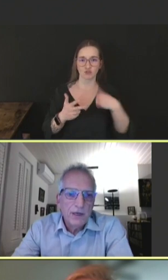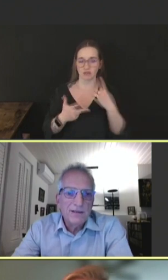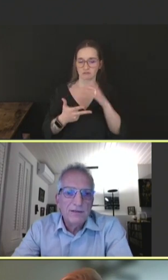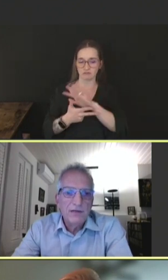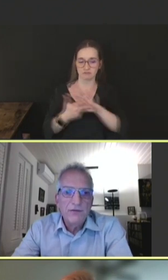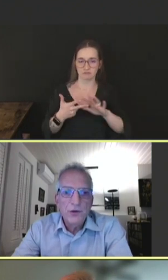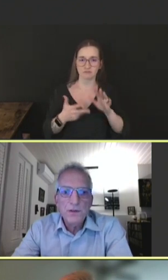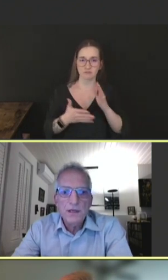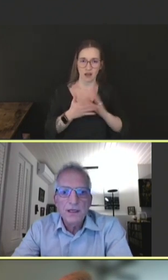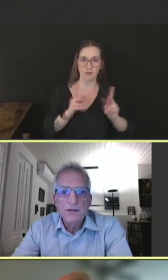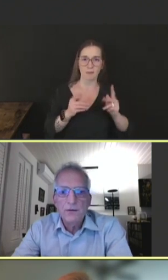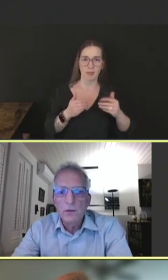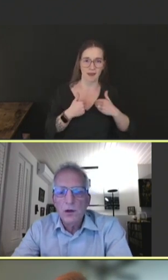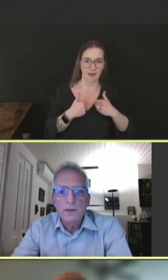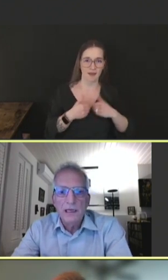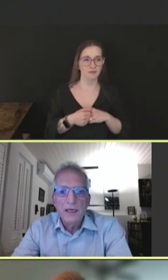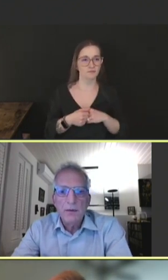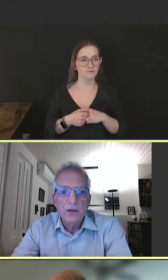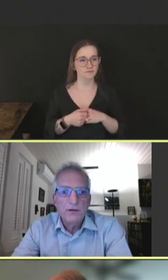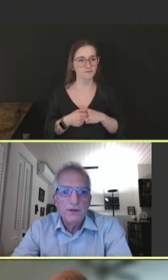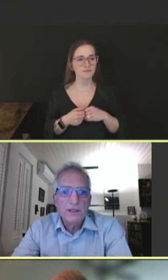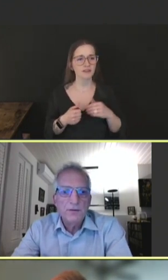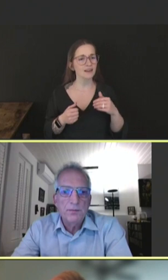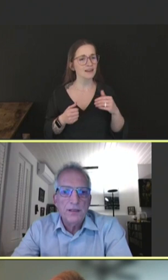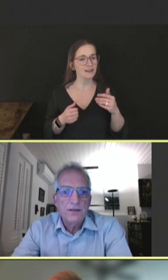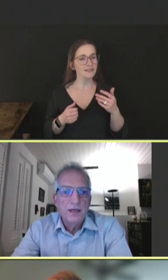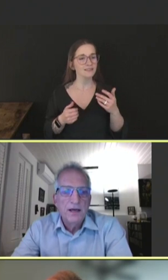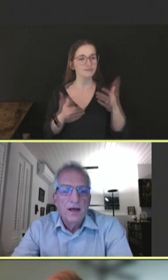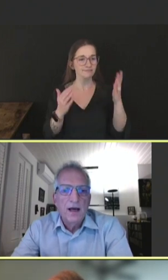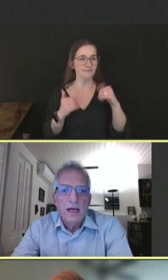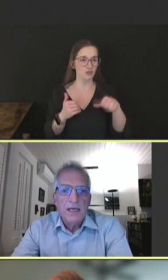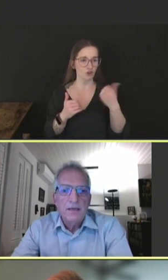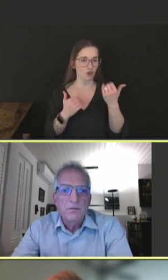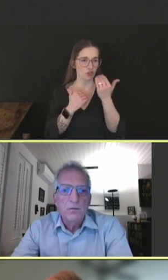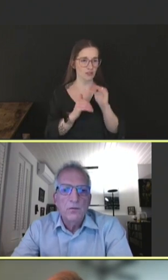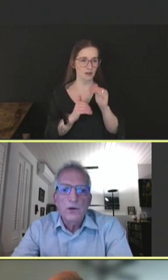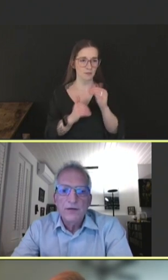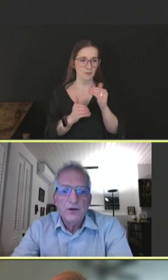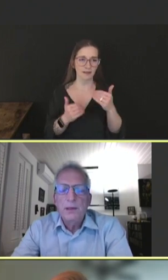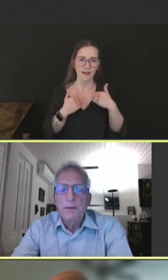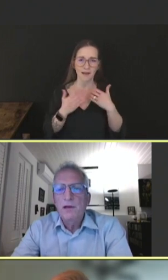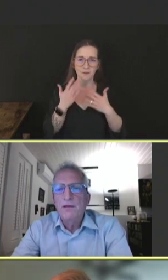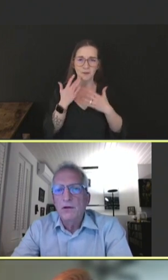There are relatively few studies for low/middle income countries, but wherever people have